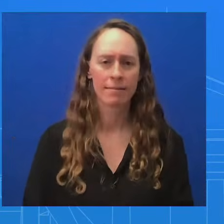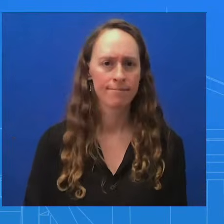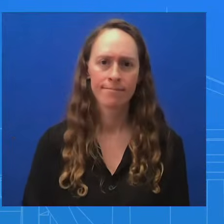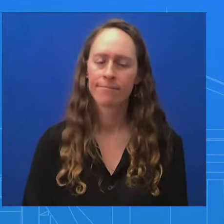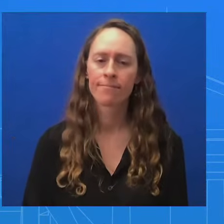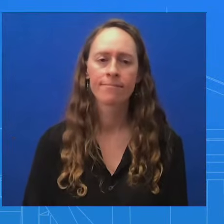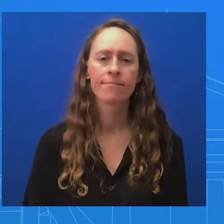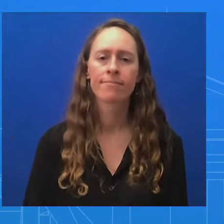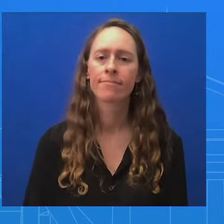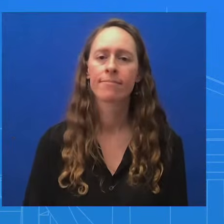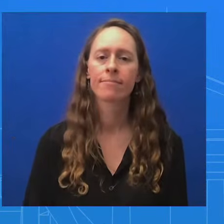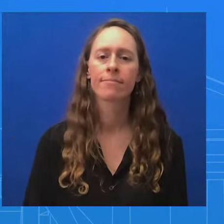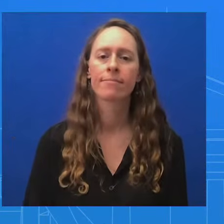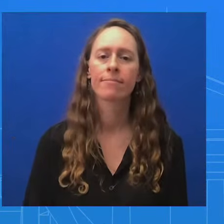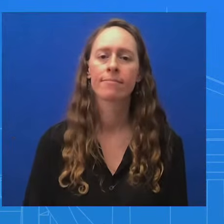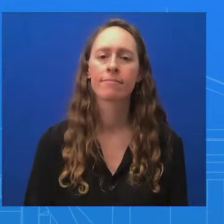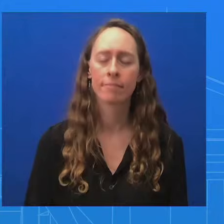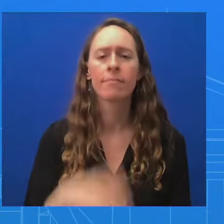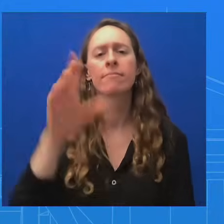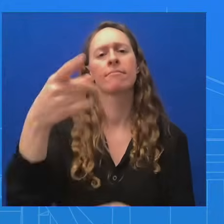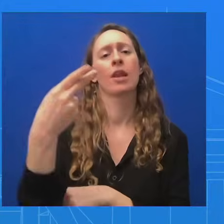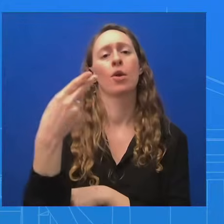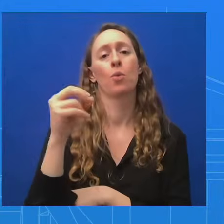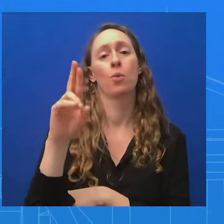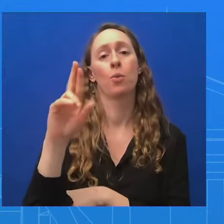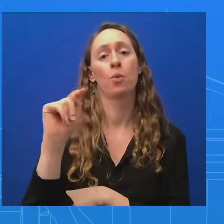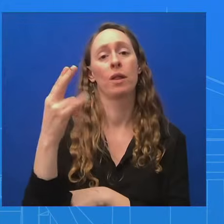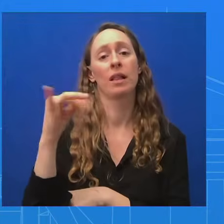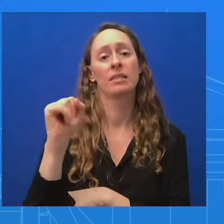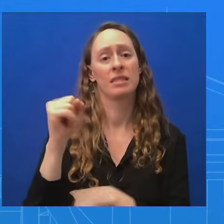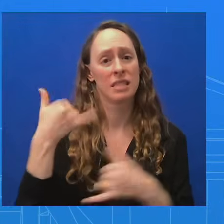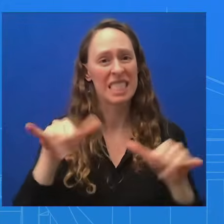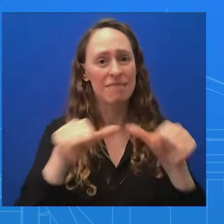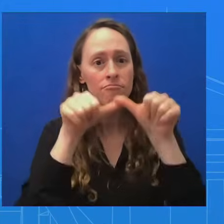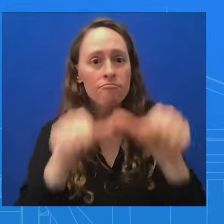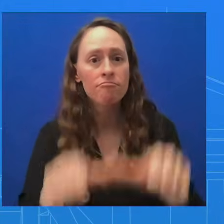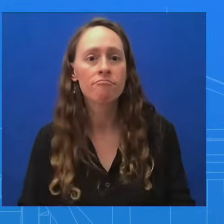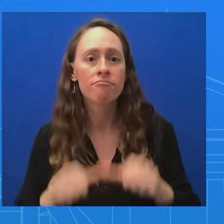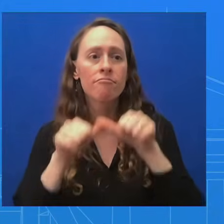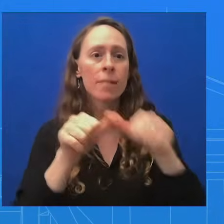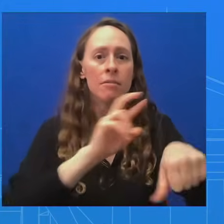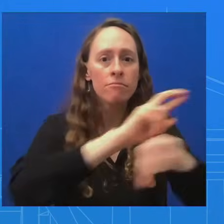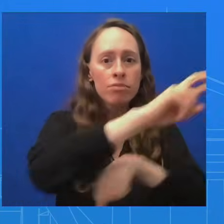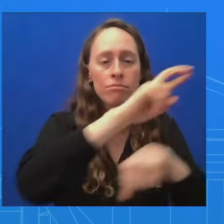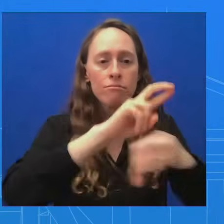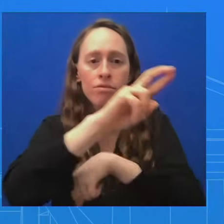We're not -- we're not taking what they say to the bank. And this idea that this is somehow about Gaza just doesn't square with the facts.